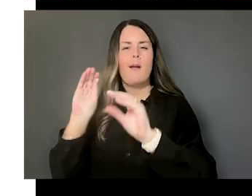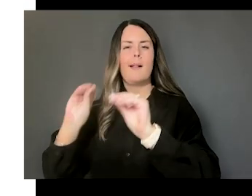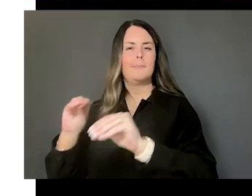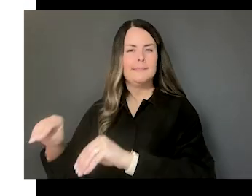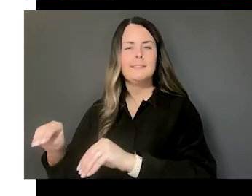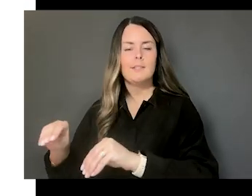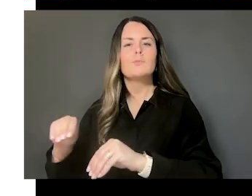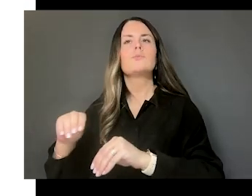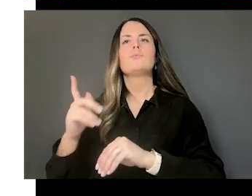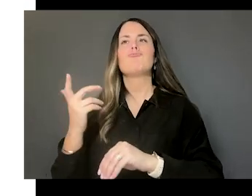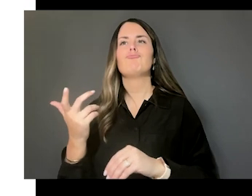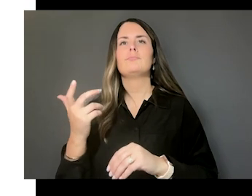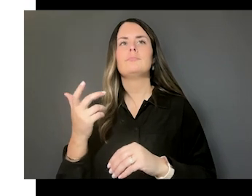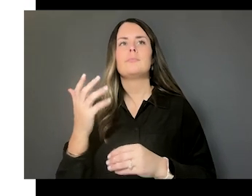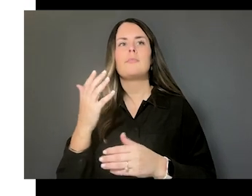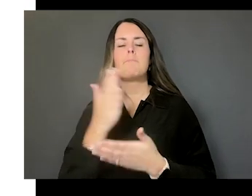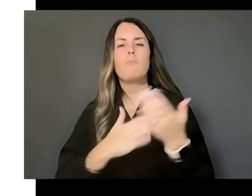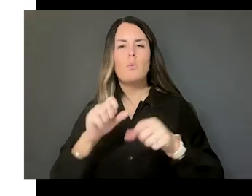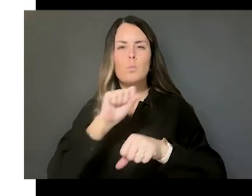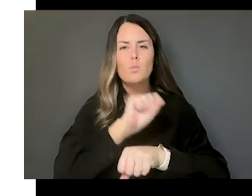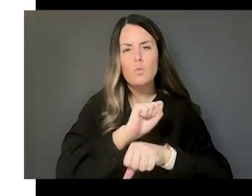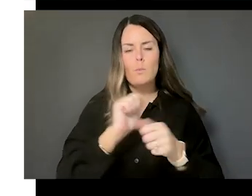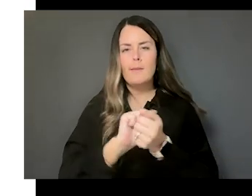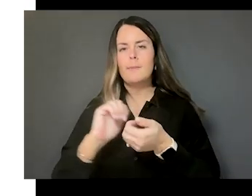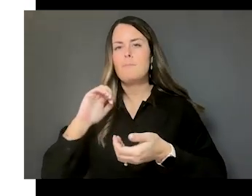And as part of the work through our partnership with IM